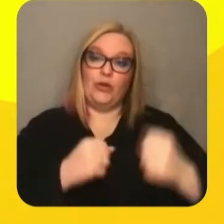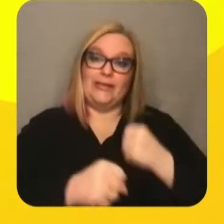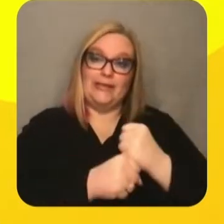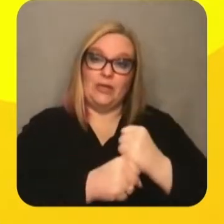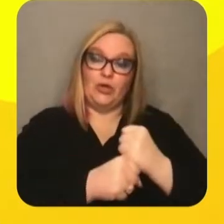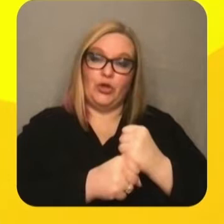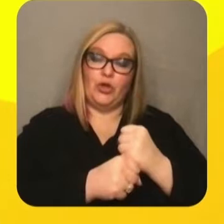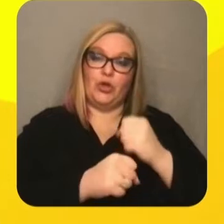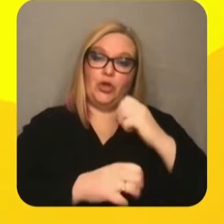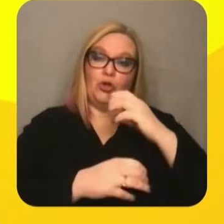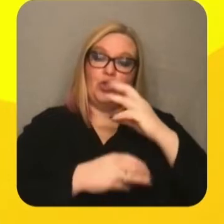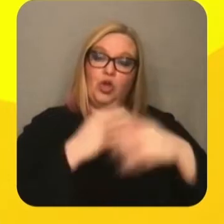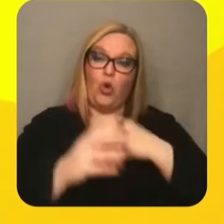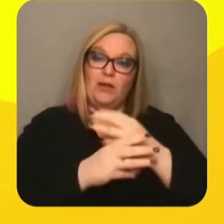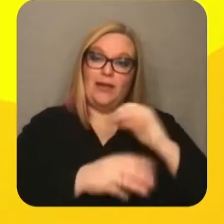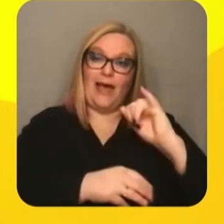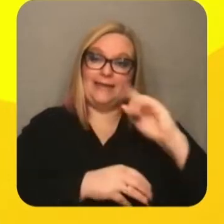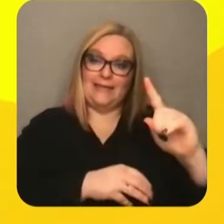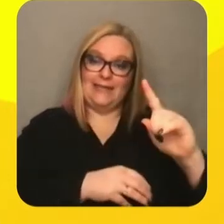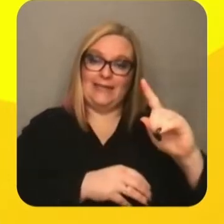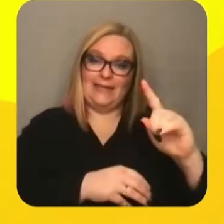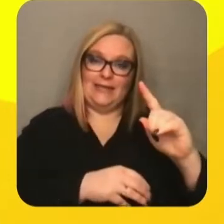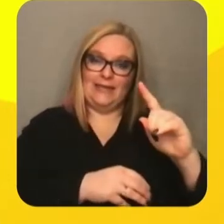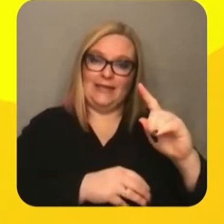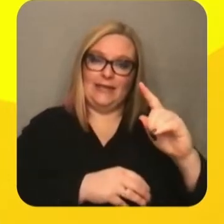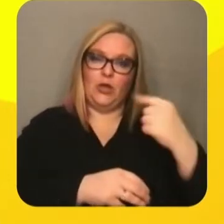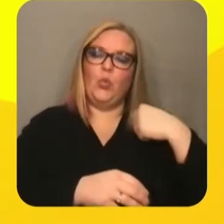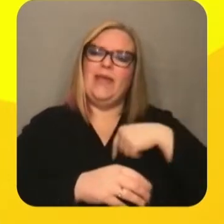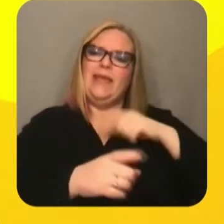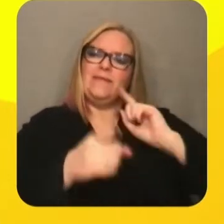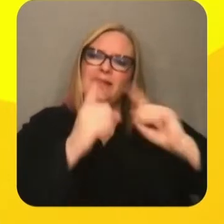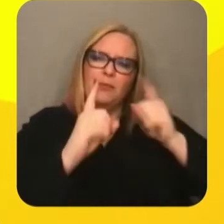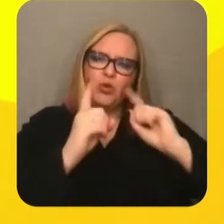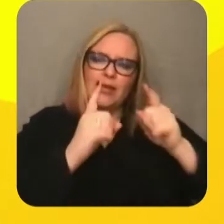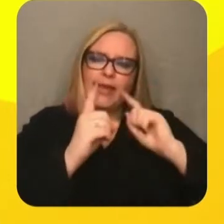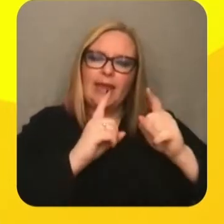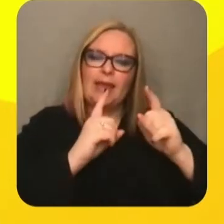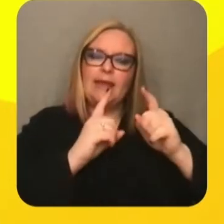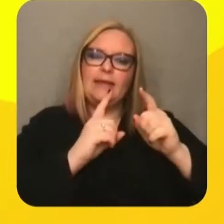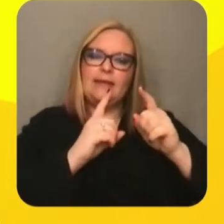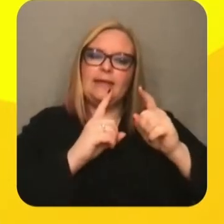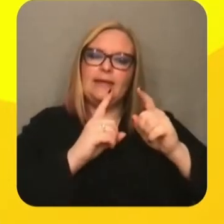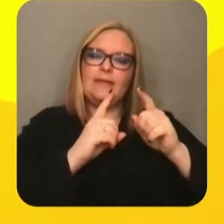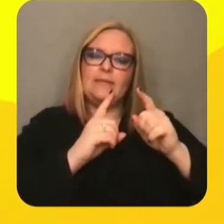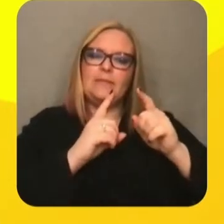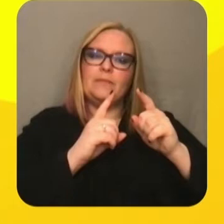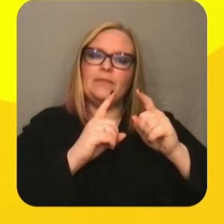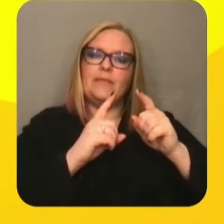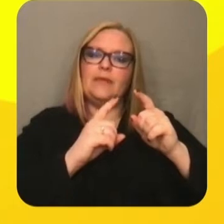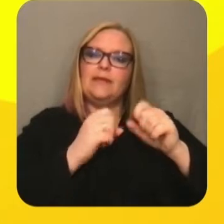we've done huge communications campaigns to try to educate people.